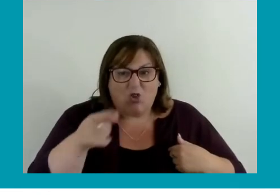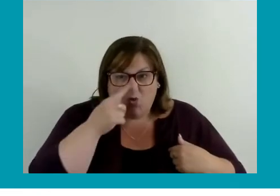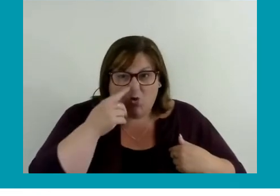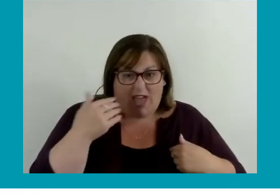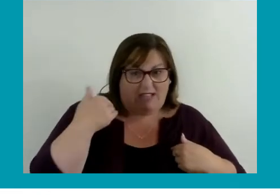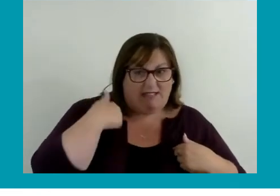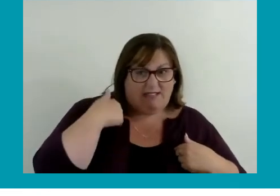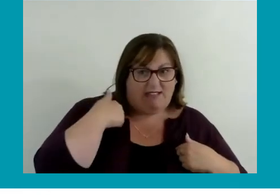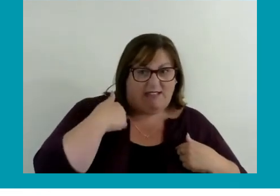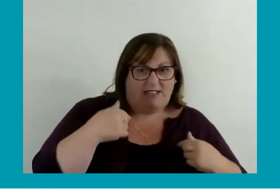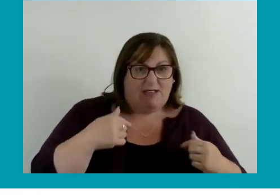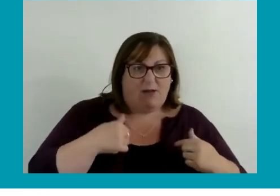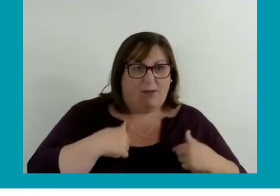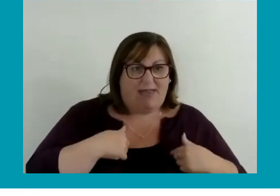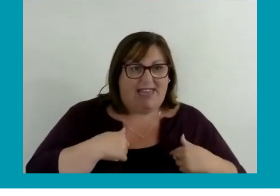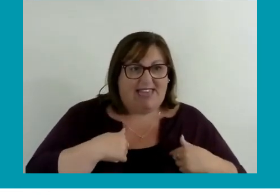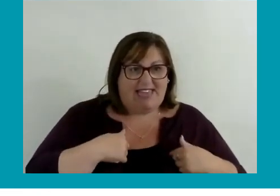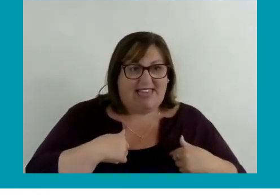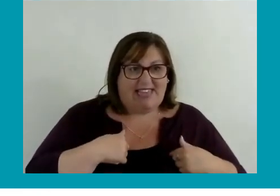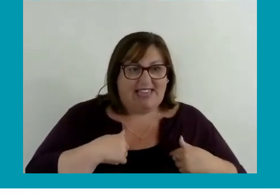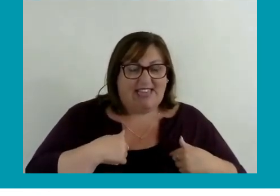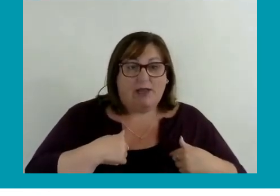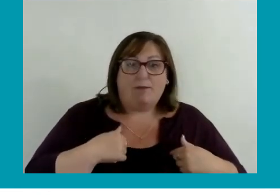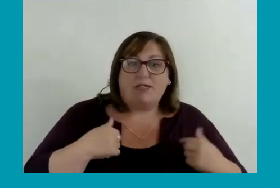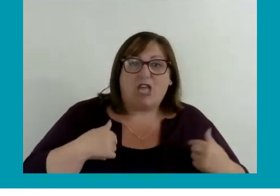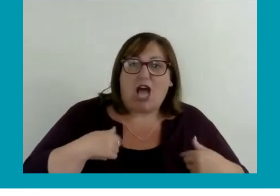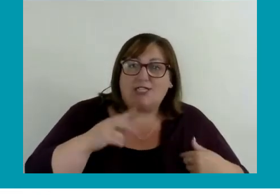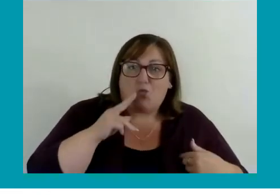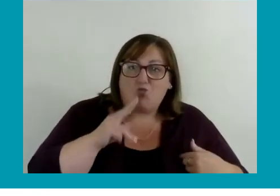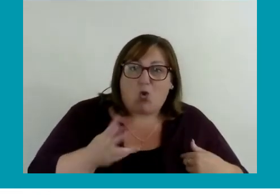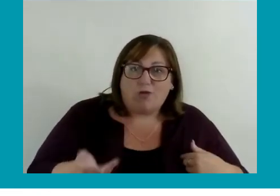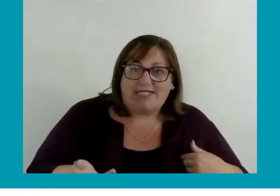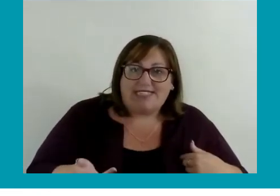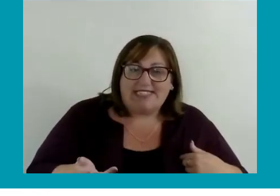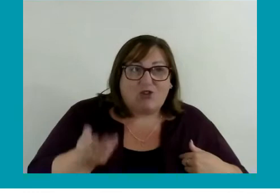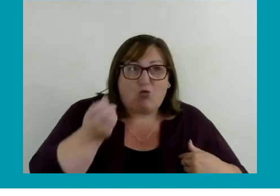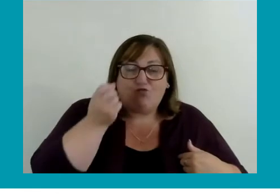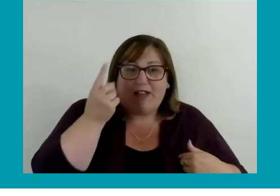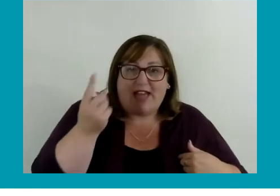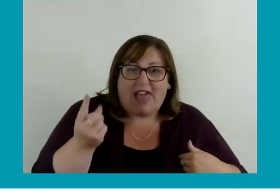but i get so wound up you know i i'm not even noticing and um we just we came up with a little